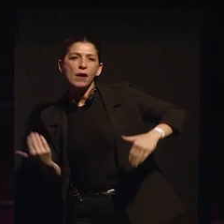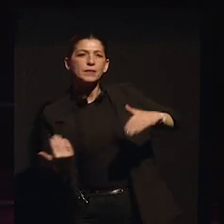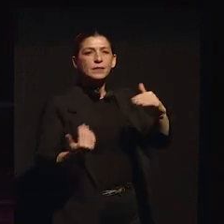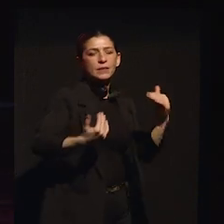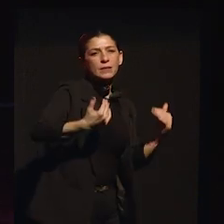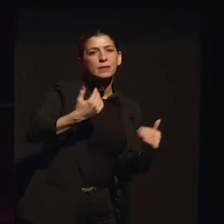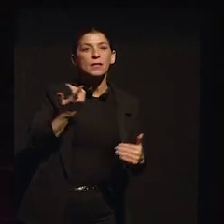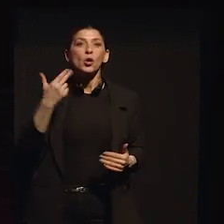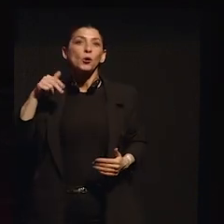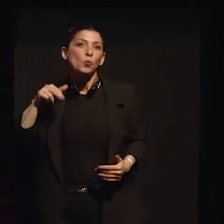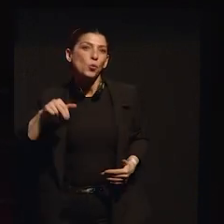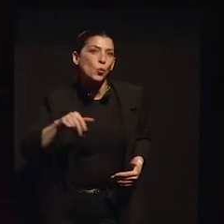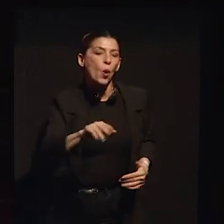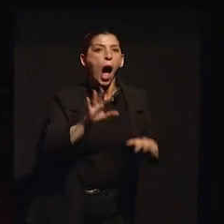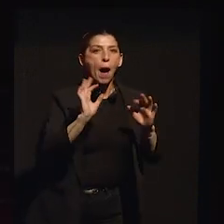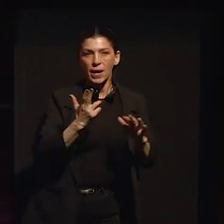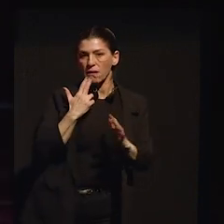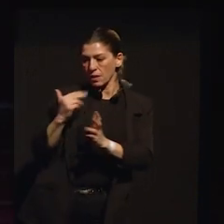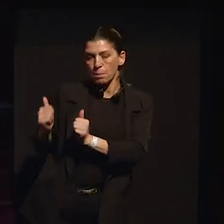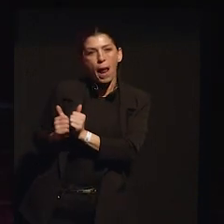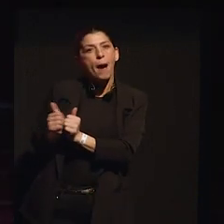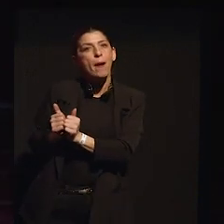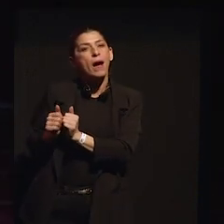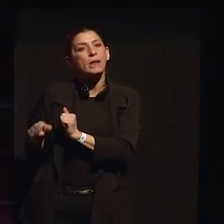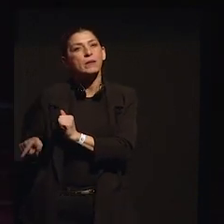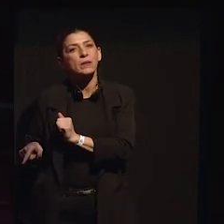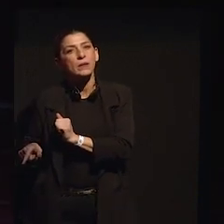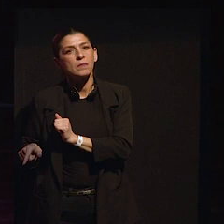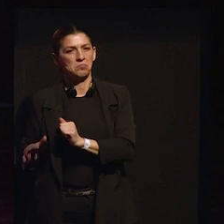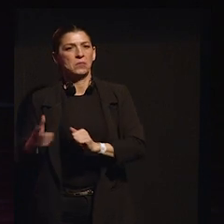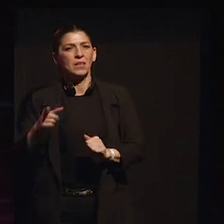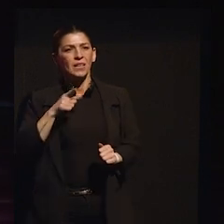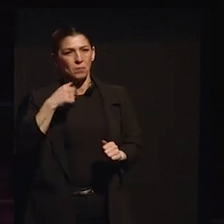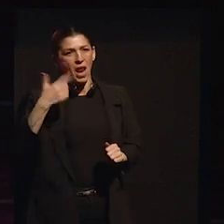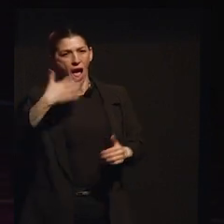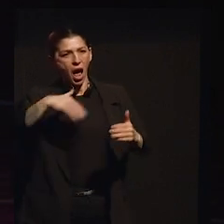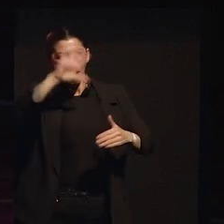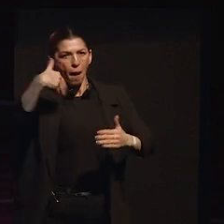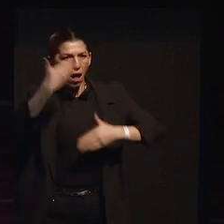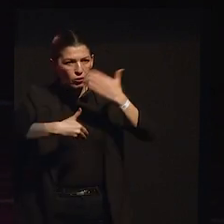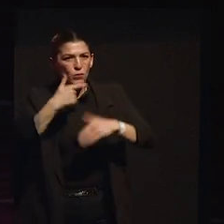but always with a woman. Whenever I explain this, they say, “Are you starting a Fight Club?” You say to the woman